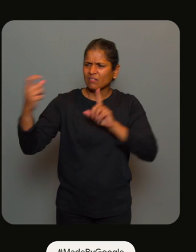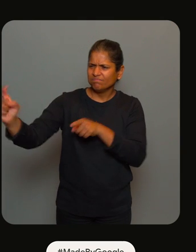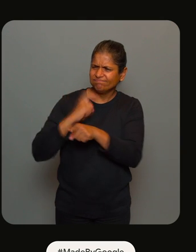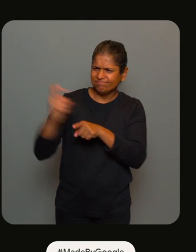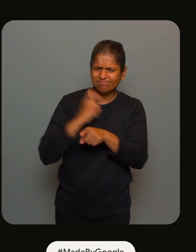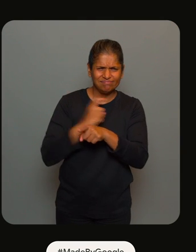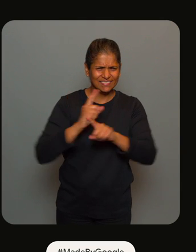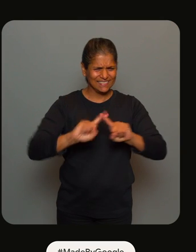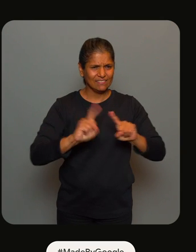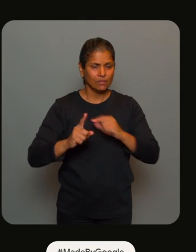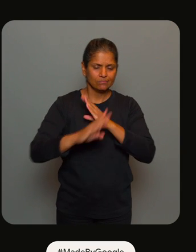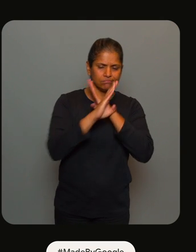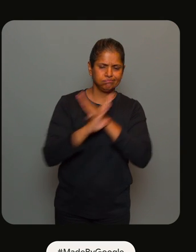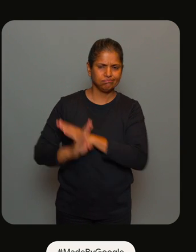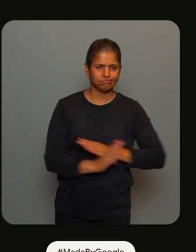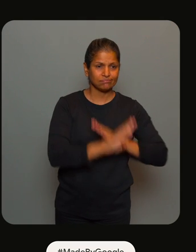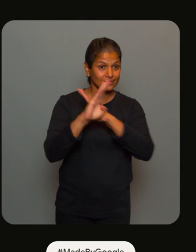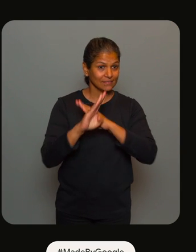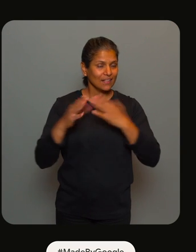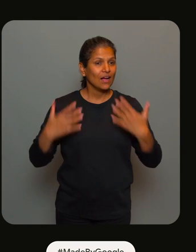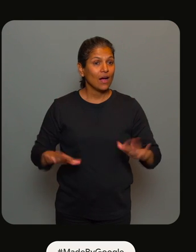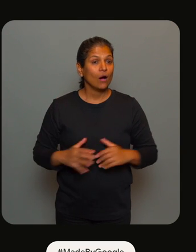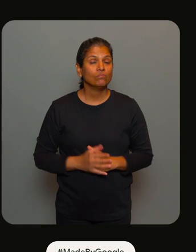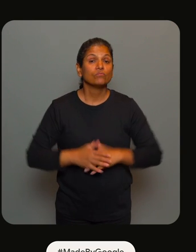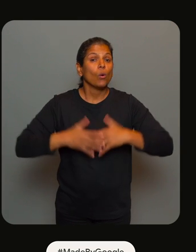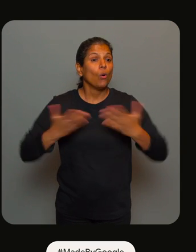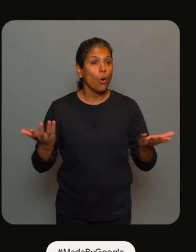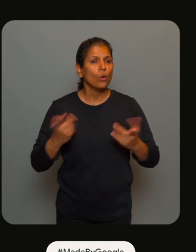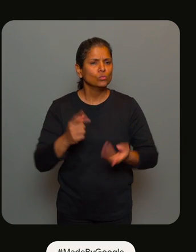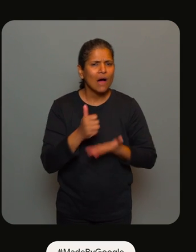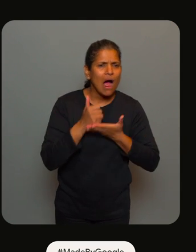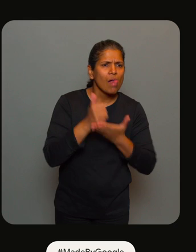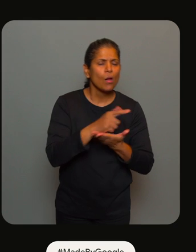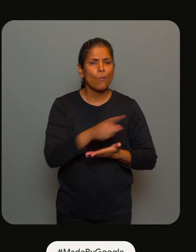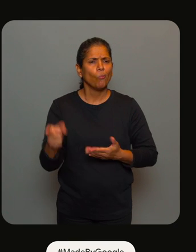Or helping you understand more than 100 different languages